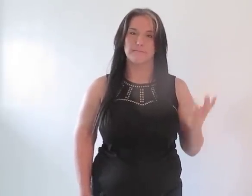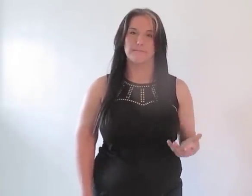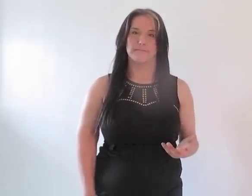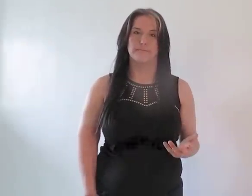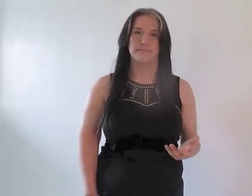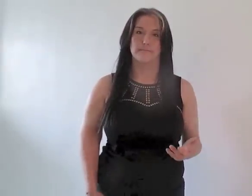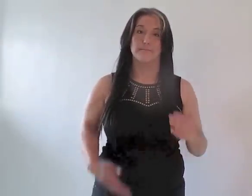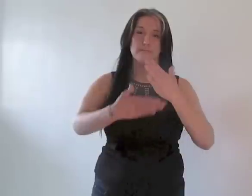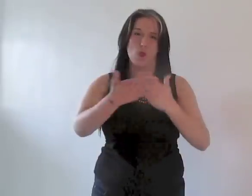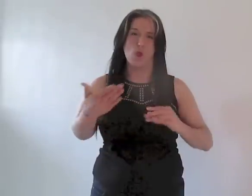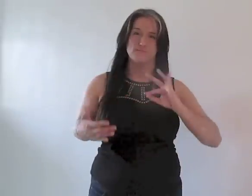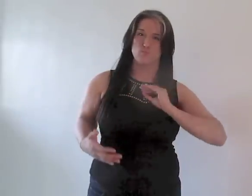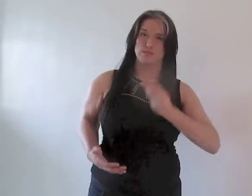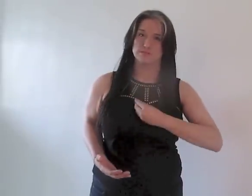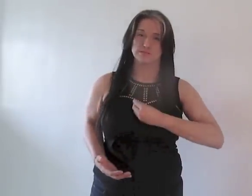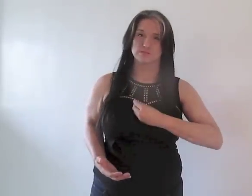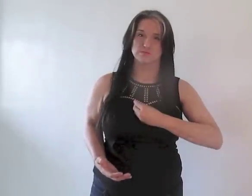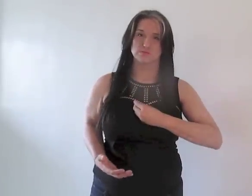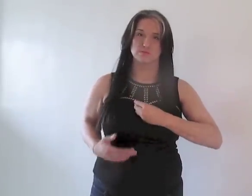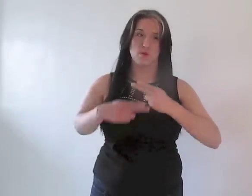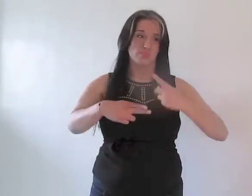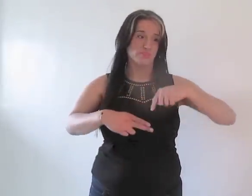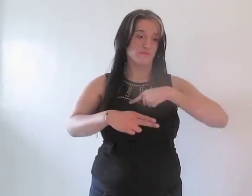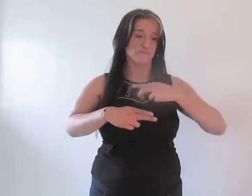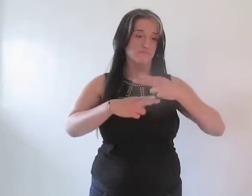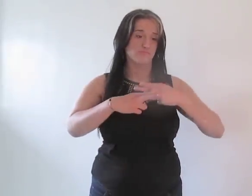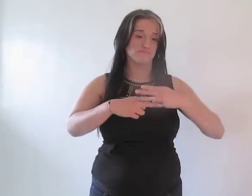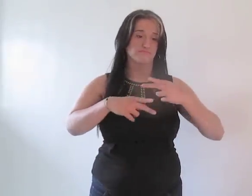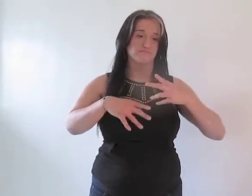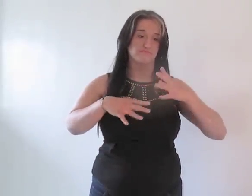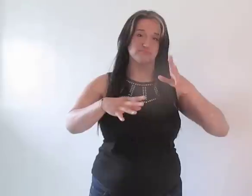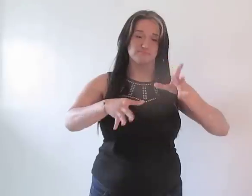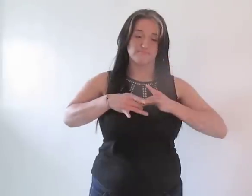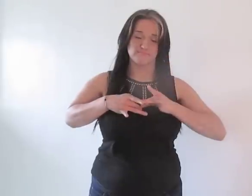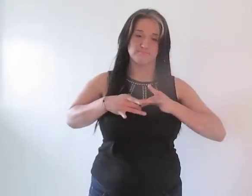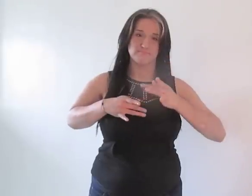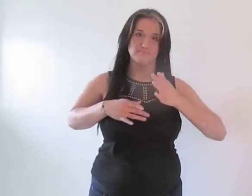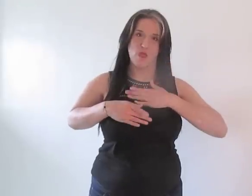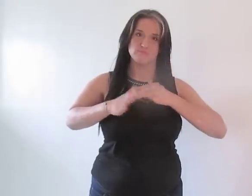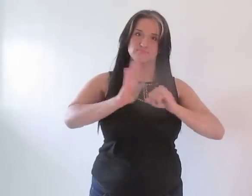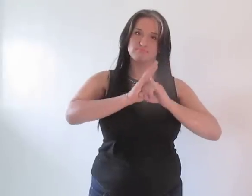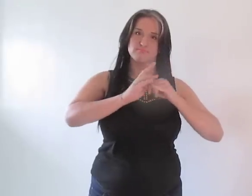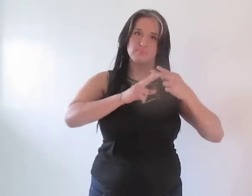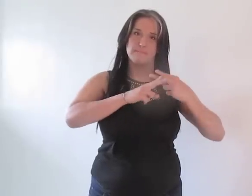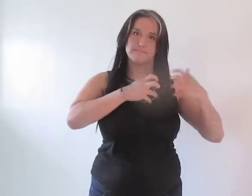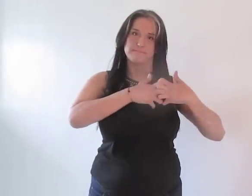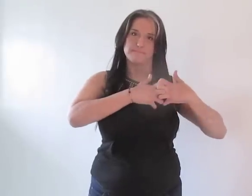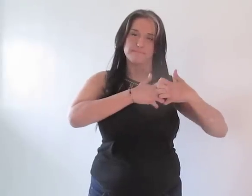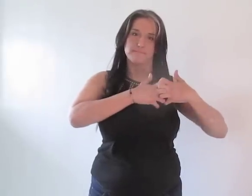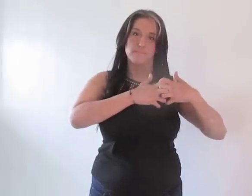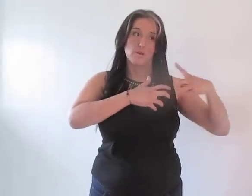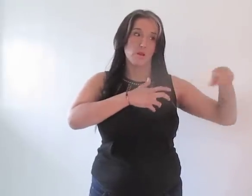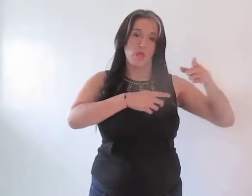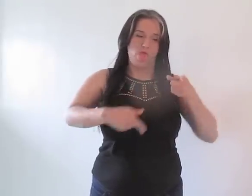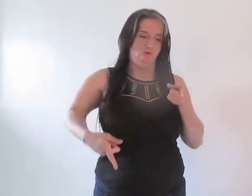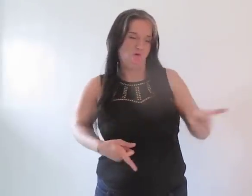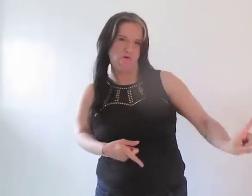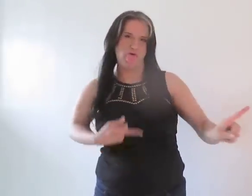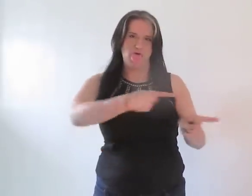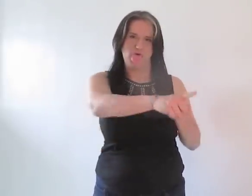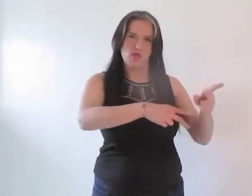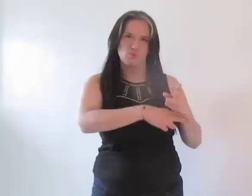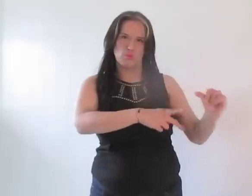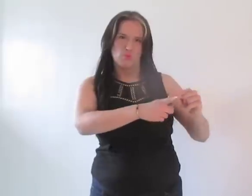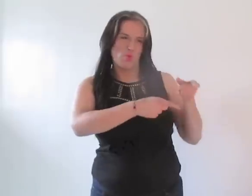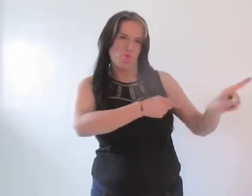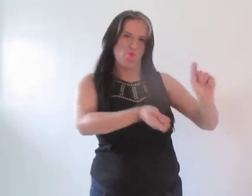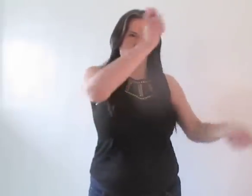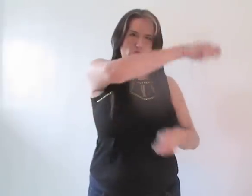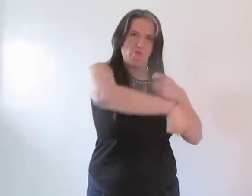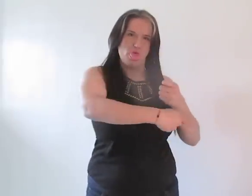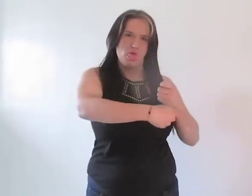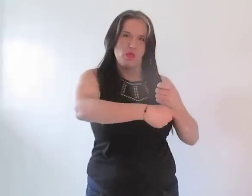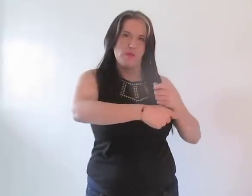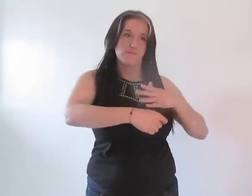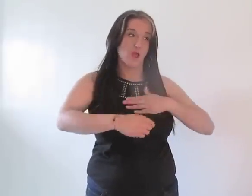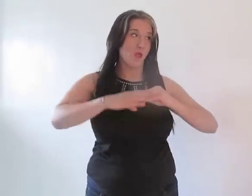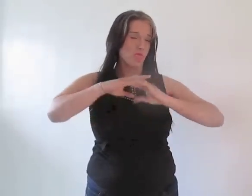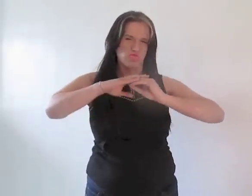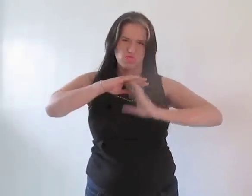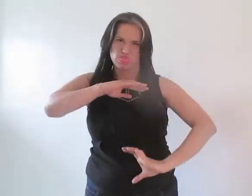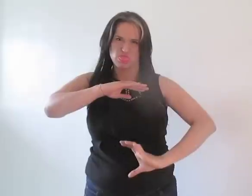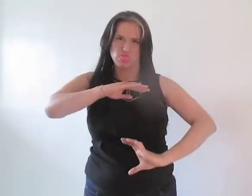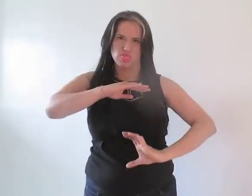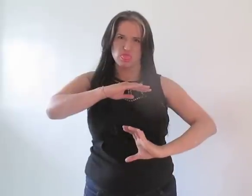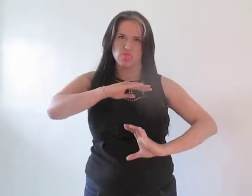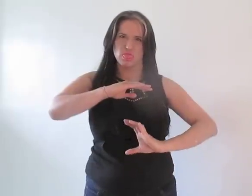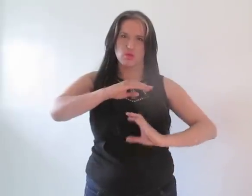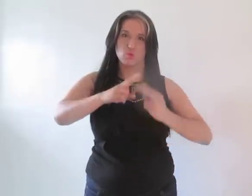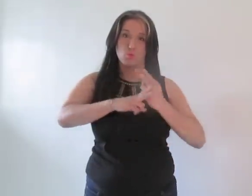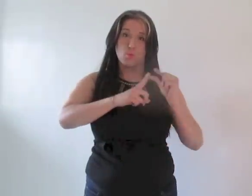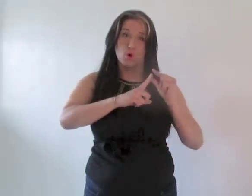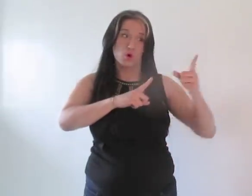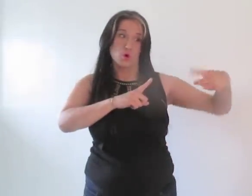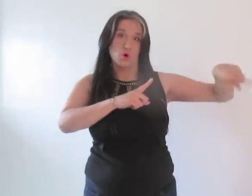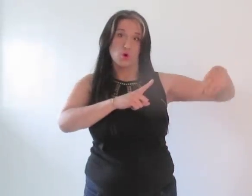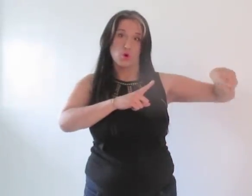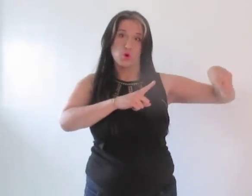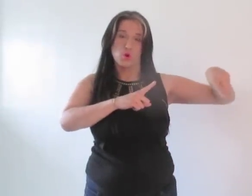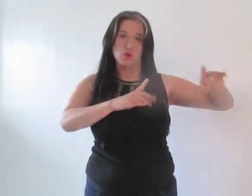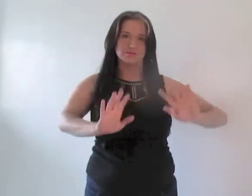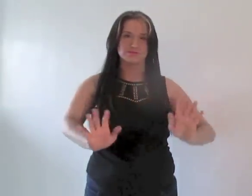There are some trans folks who use these words to describe themselves. The reason for that is to reclaim their identity, to take back what has been taken away from them.